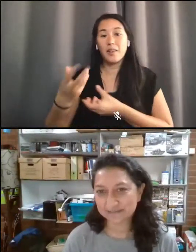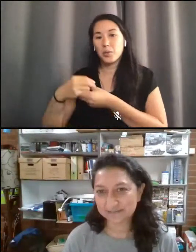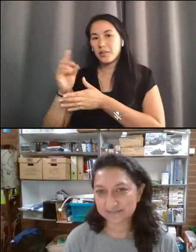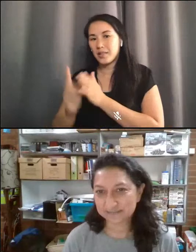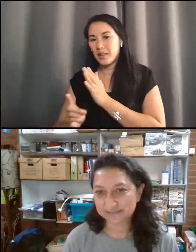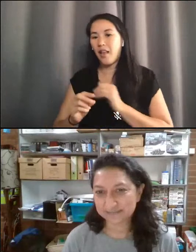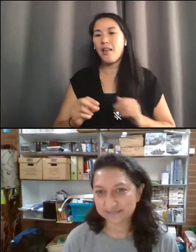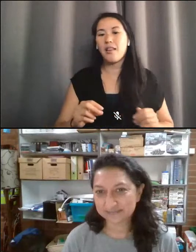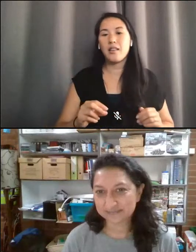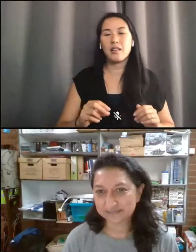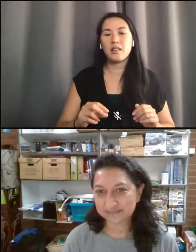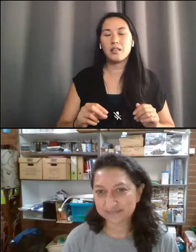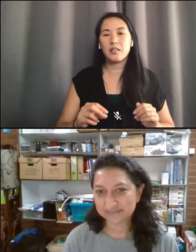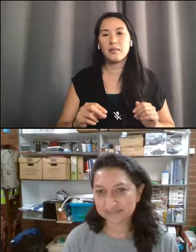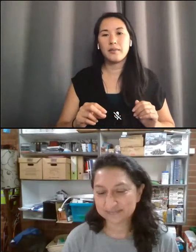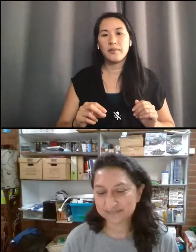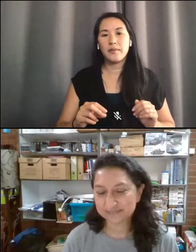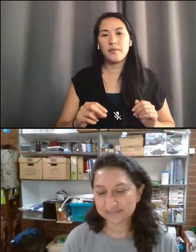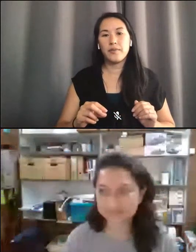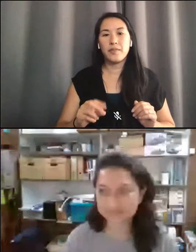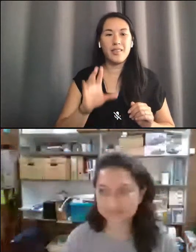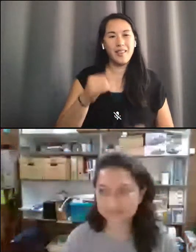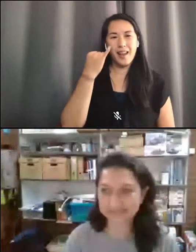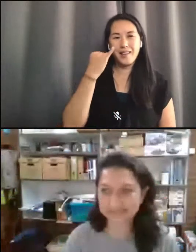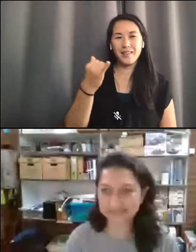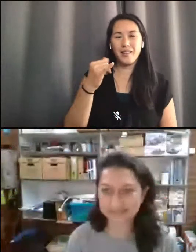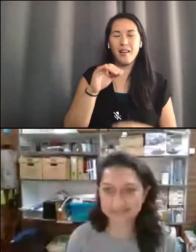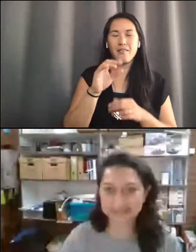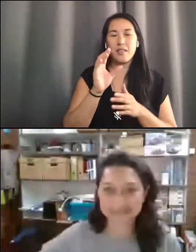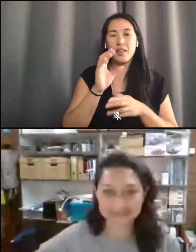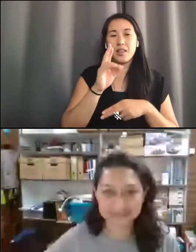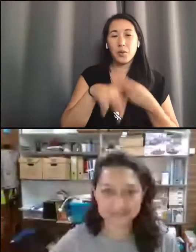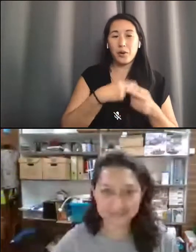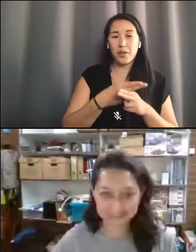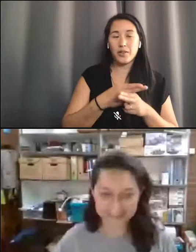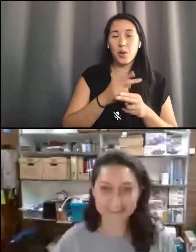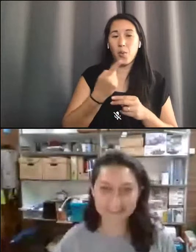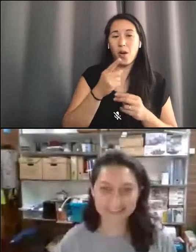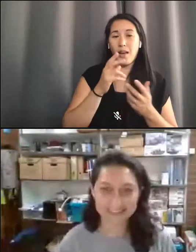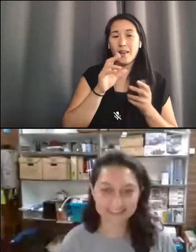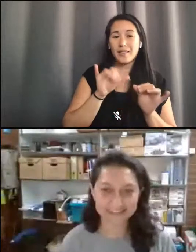um you know that idea of universal one size fits all or one size can fit all